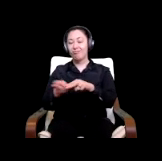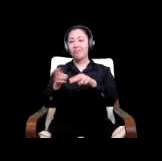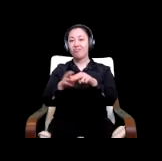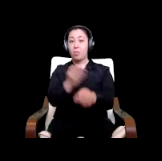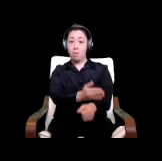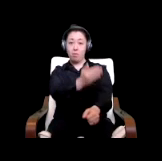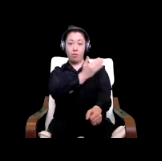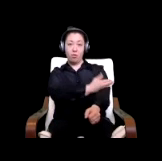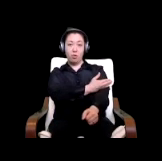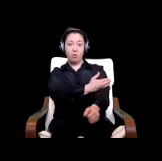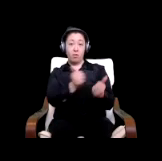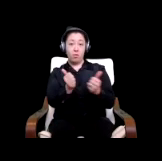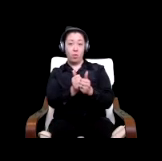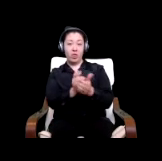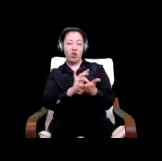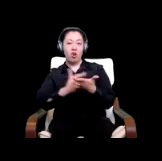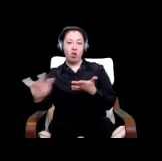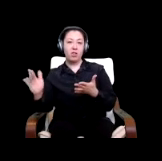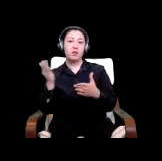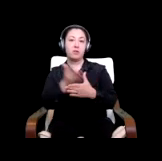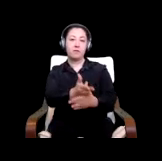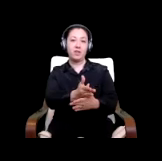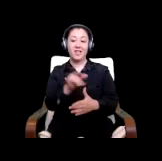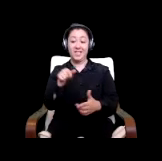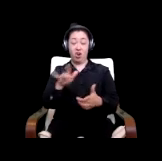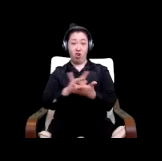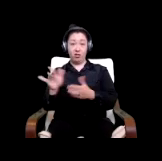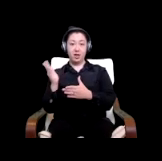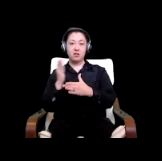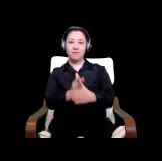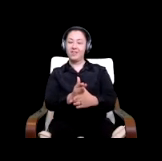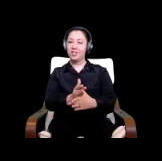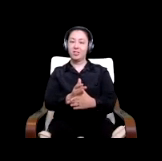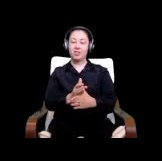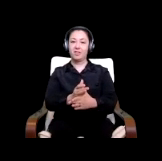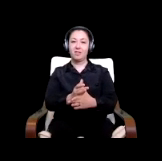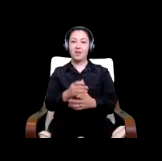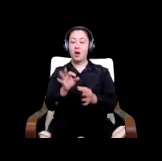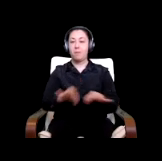is extremely key in addressing these delays and we should always be focusing on the strengths